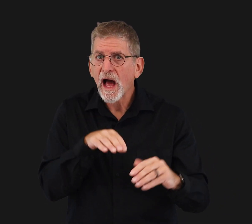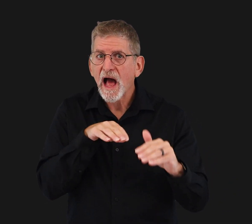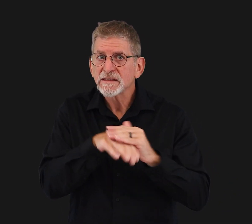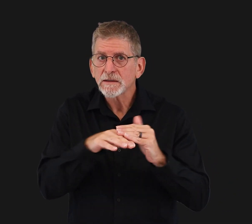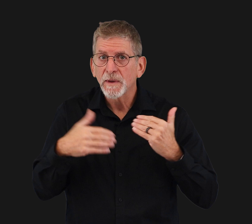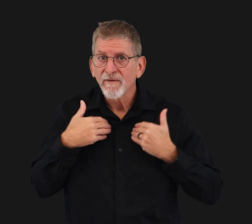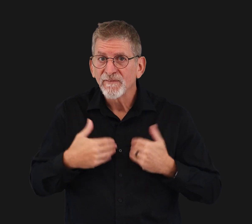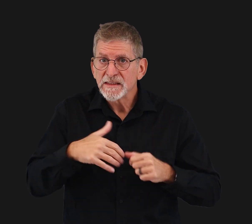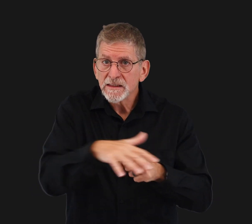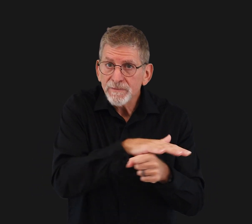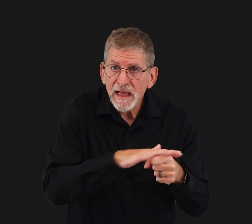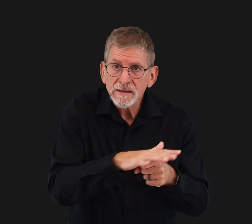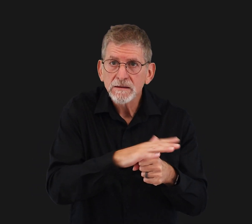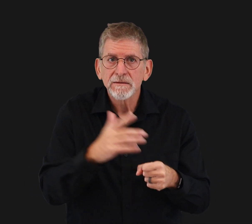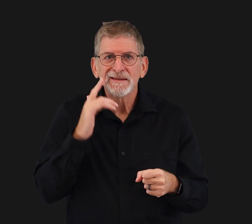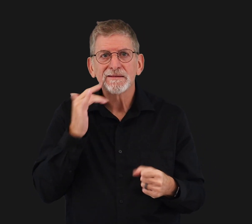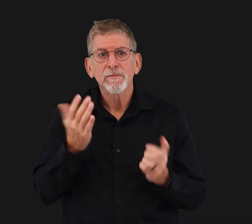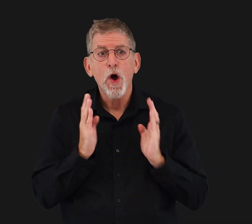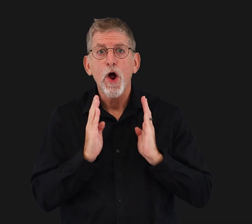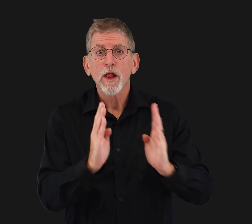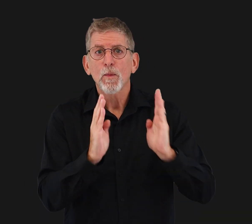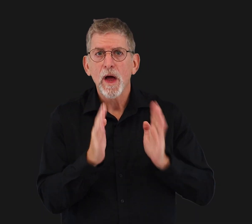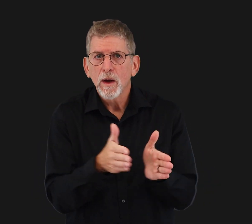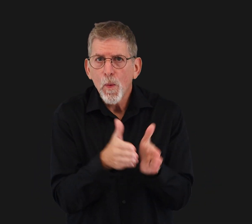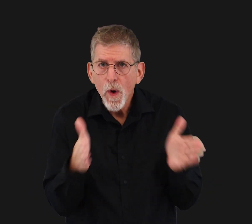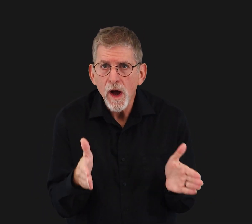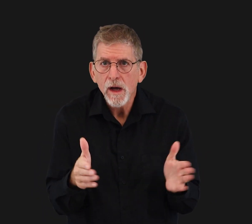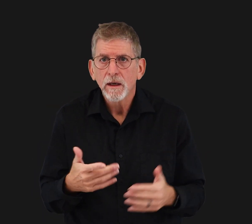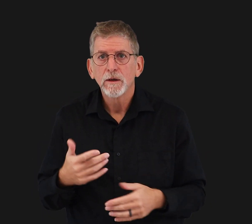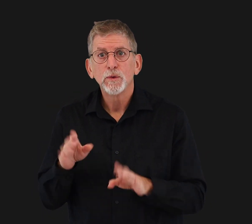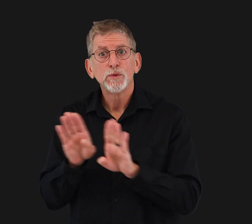This included accessible physical spaces